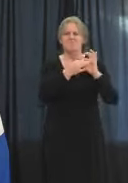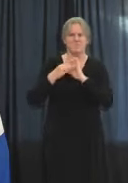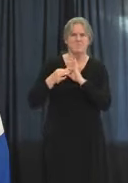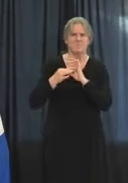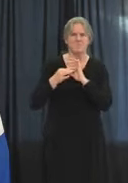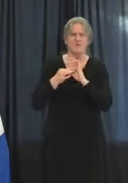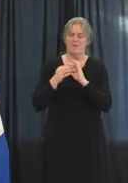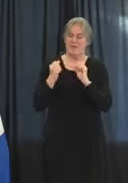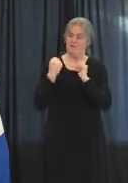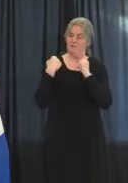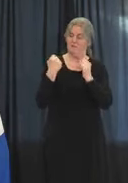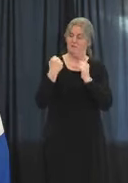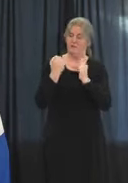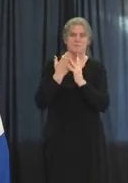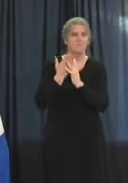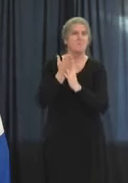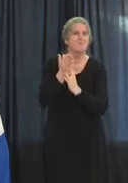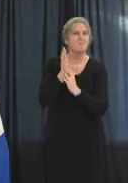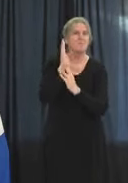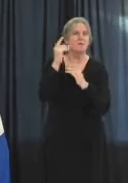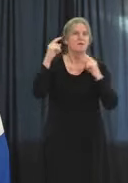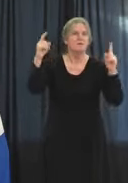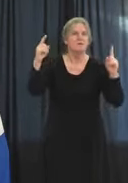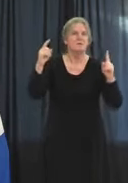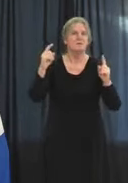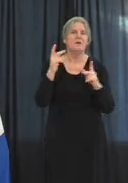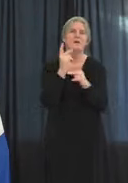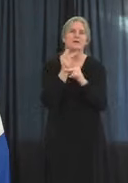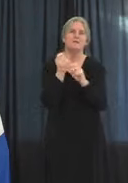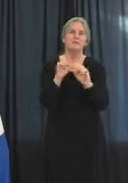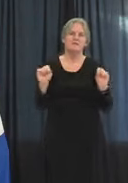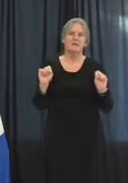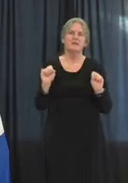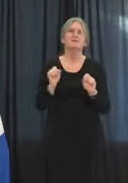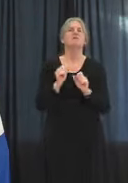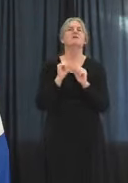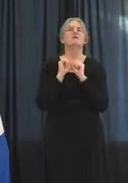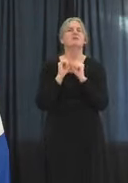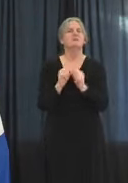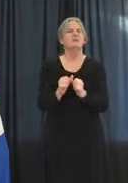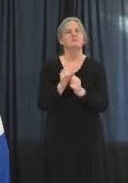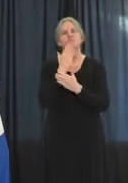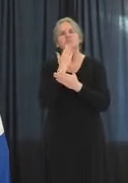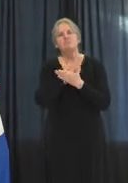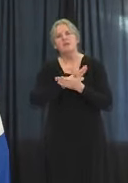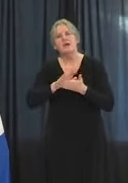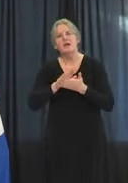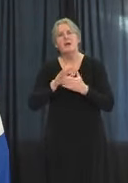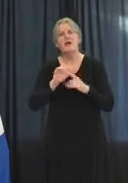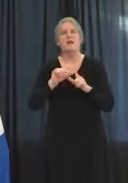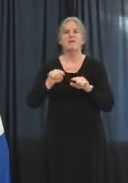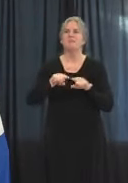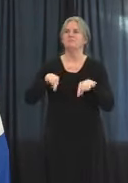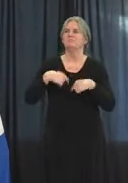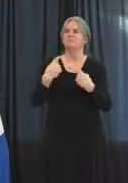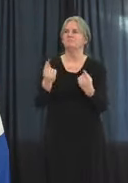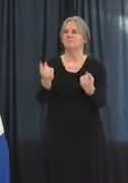through this unprecedented time, so please stay safe, stay kind, and I will open up to any questions that you have at this